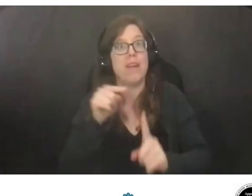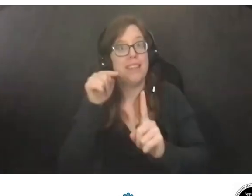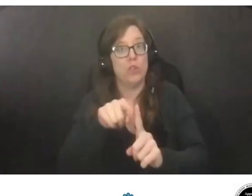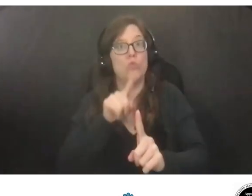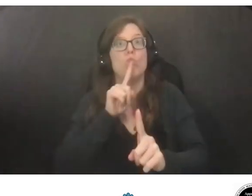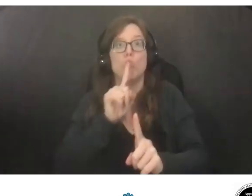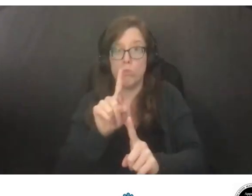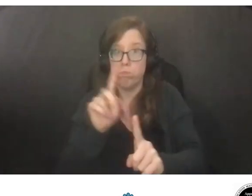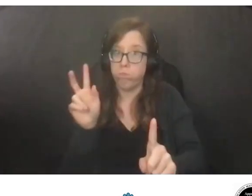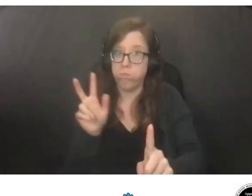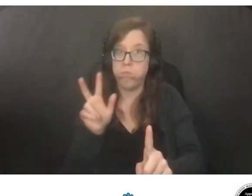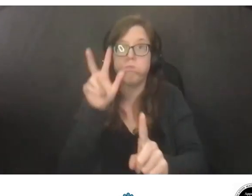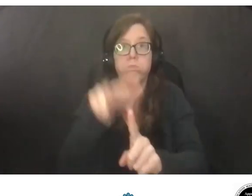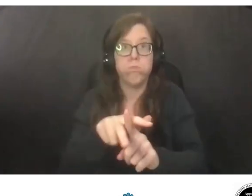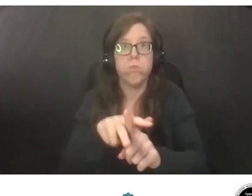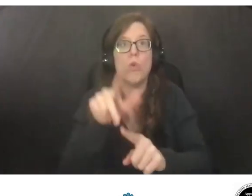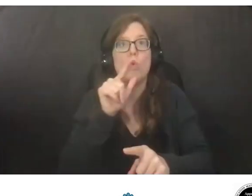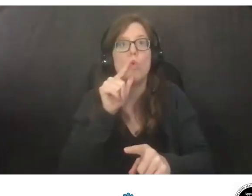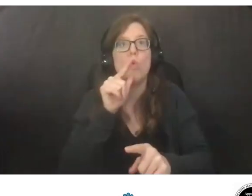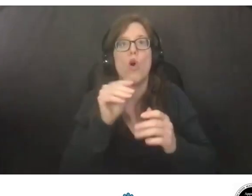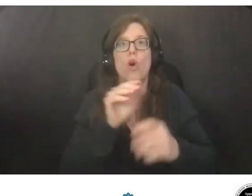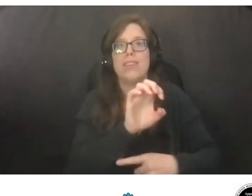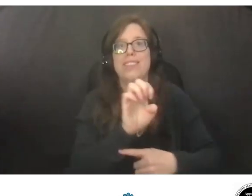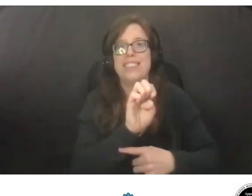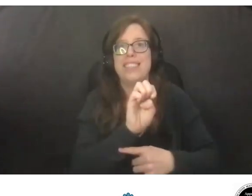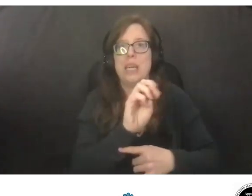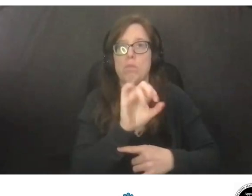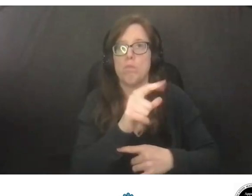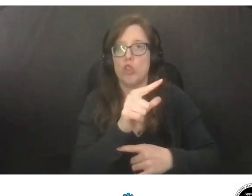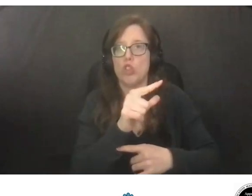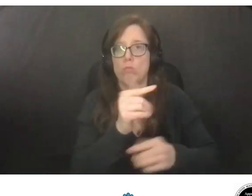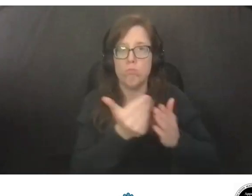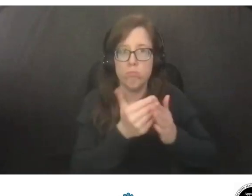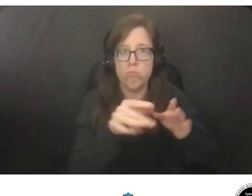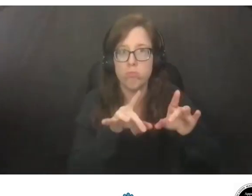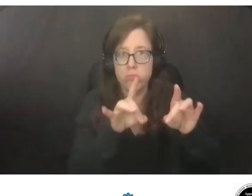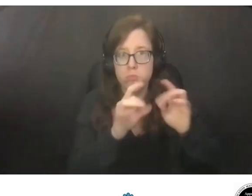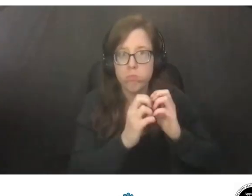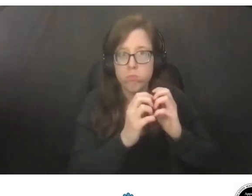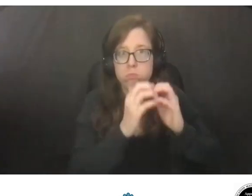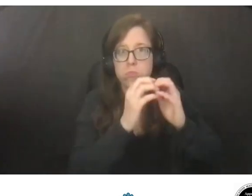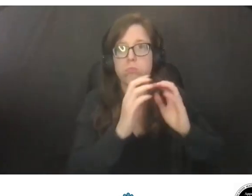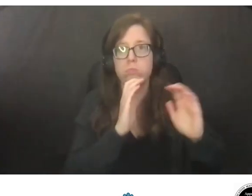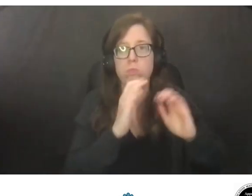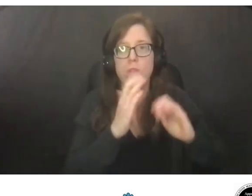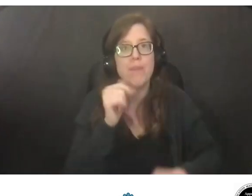applies to our students who are emerging communicators because they don't always